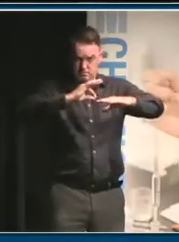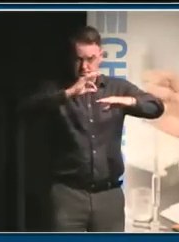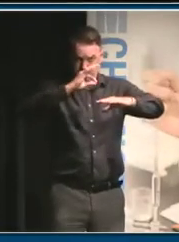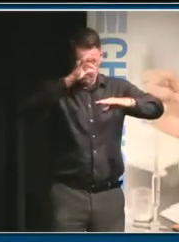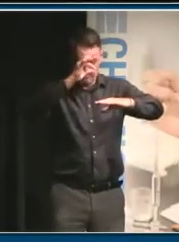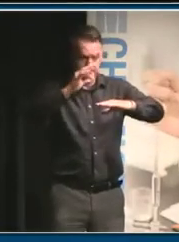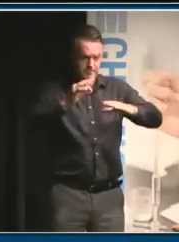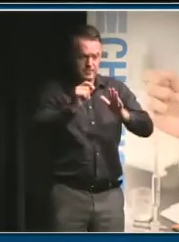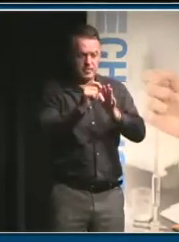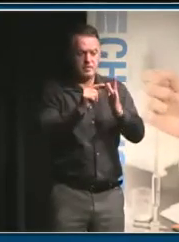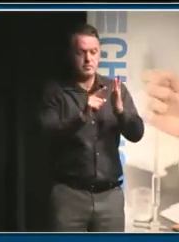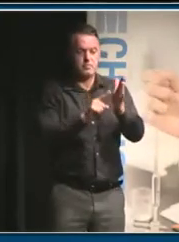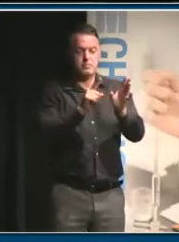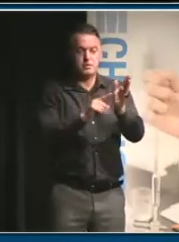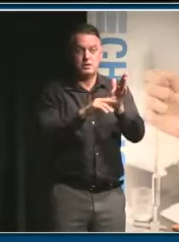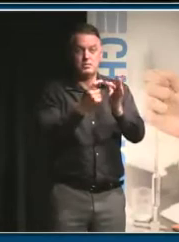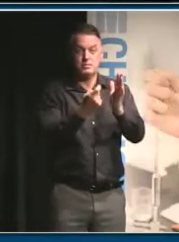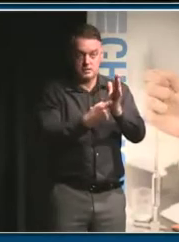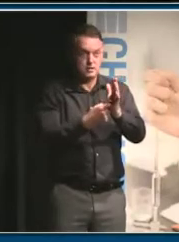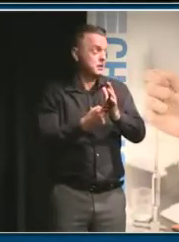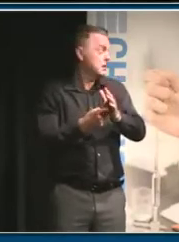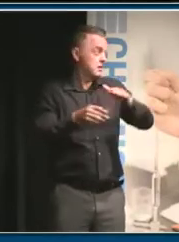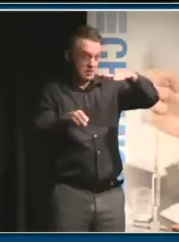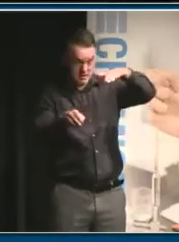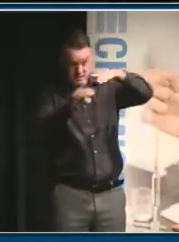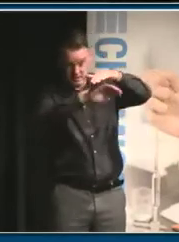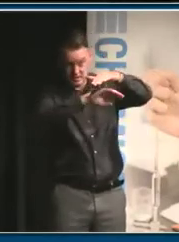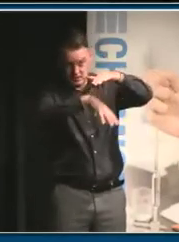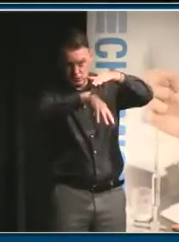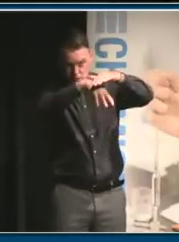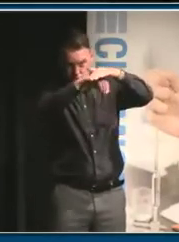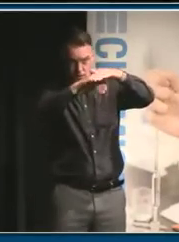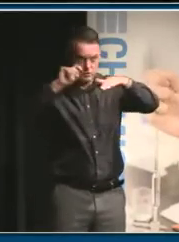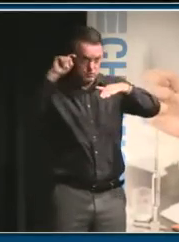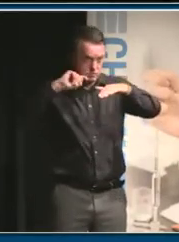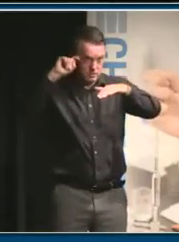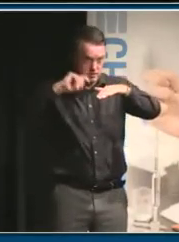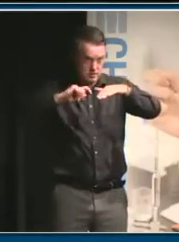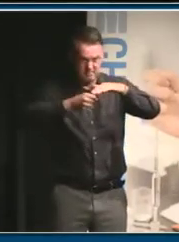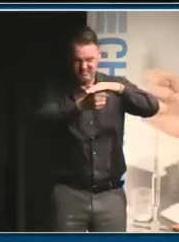the polymer on the underside of the umbrella absorbs water, okay? And then when the sun goes